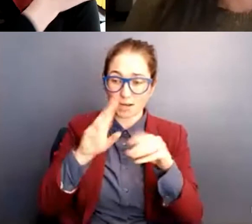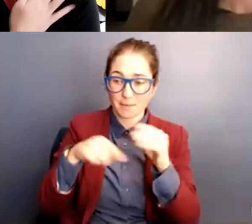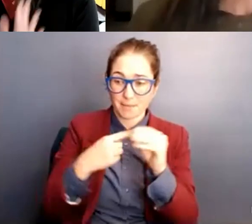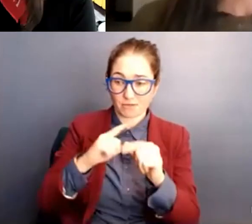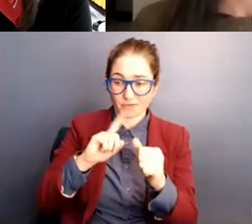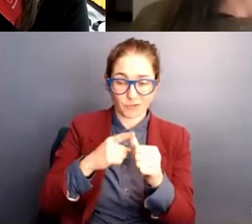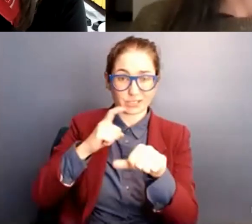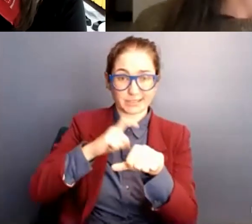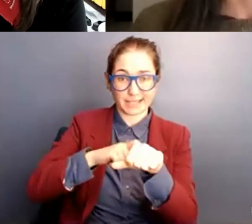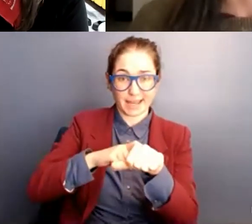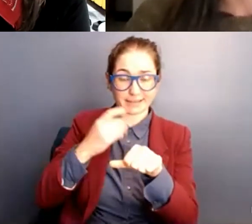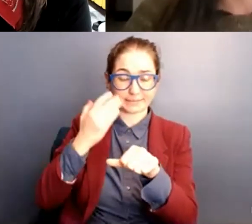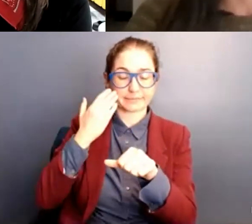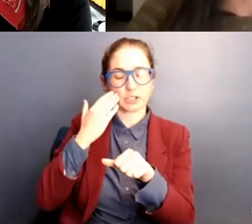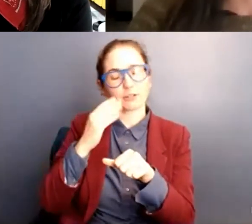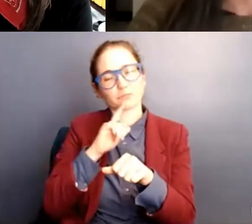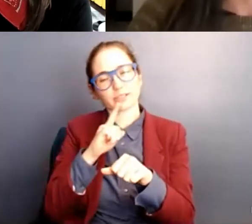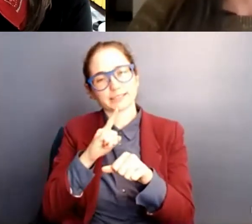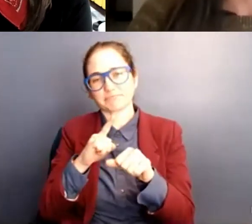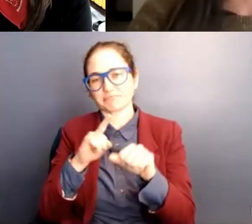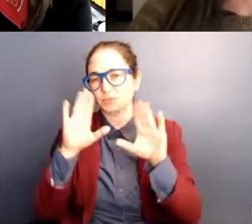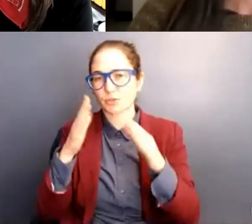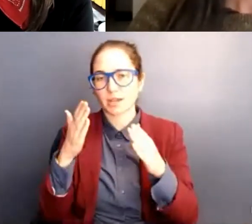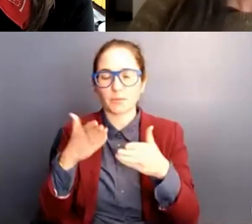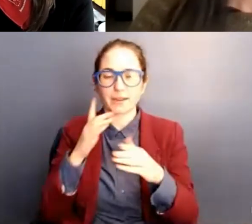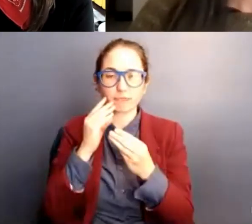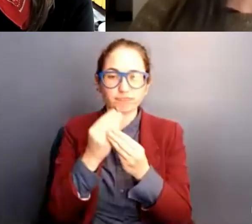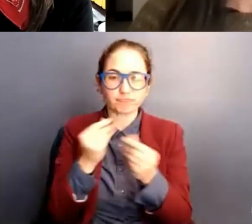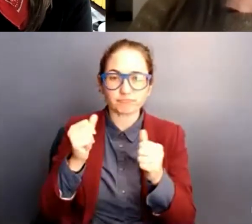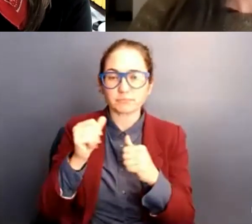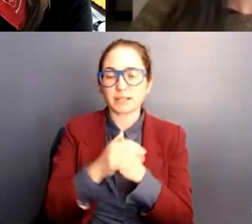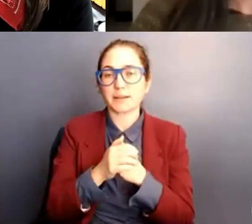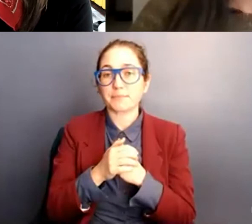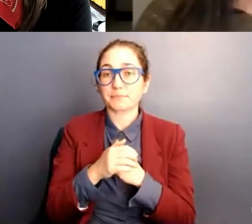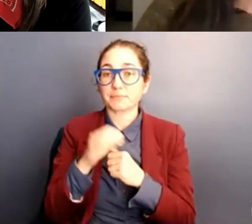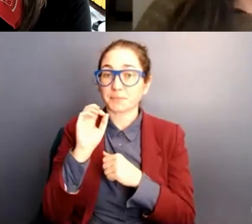it's a great way to assuage your fears. So we start -- we're starting to have some